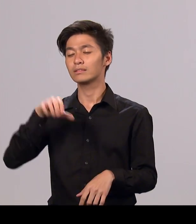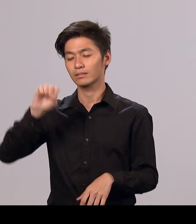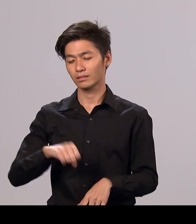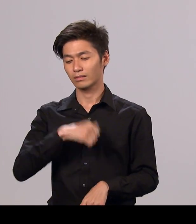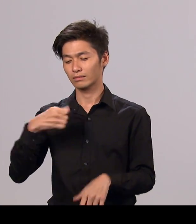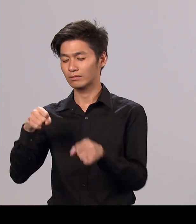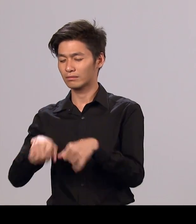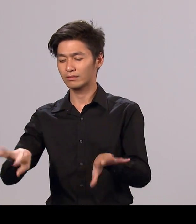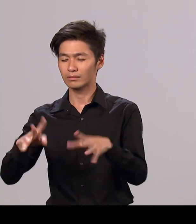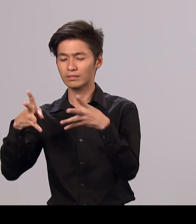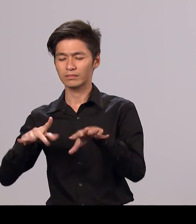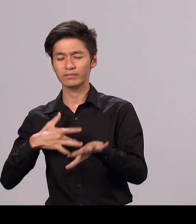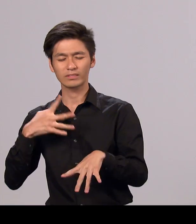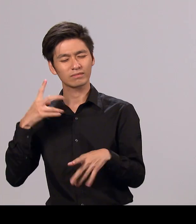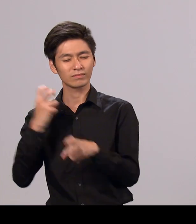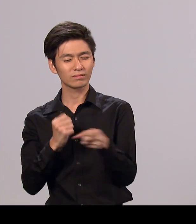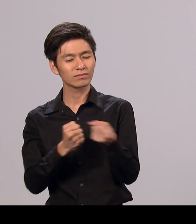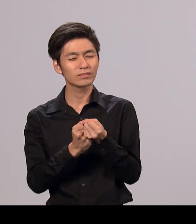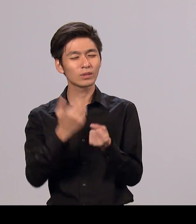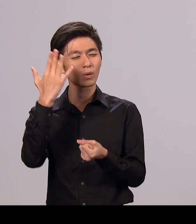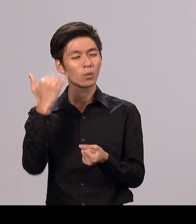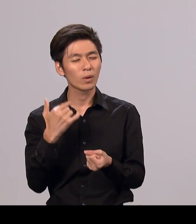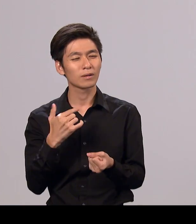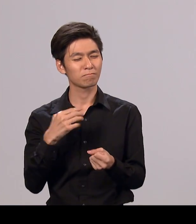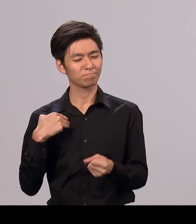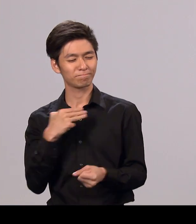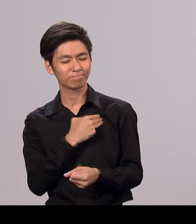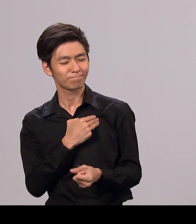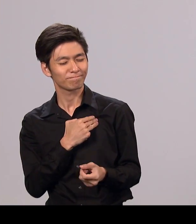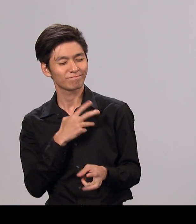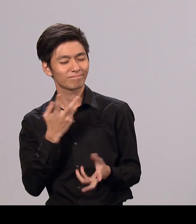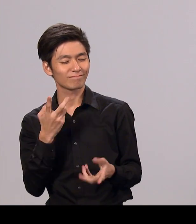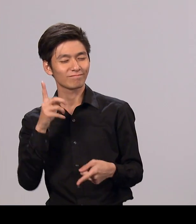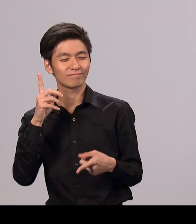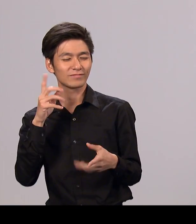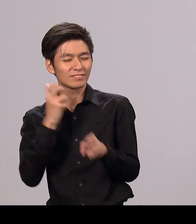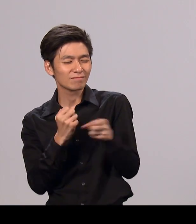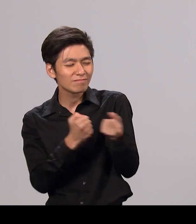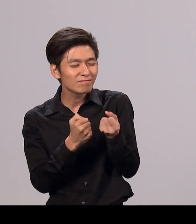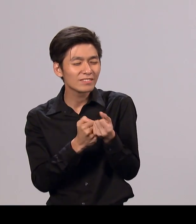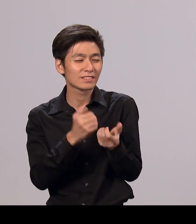Because the members have different interests. Some are close to China, like Laos and Cambodia.